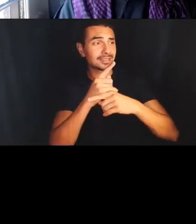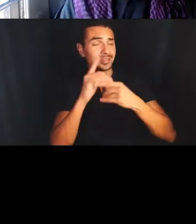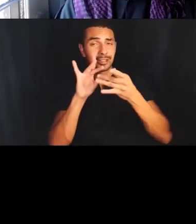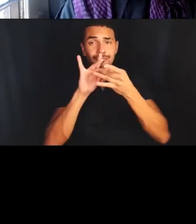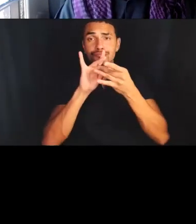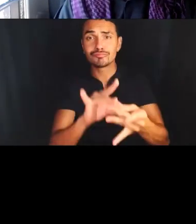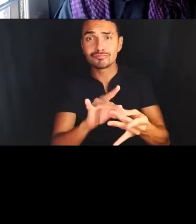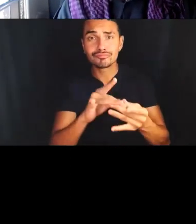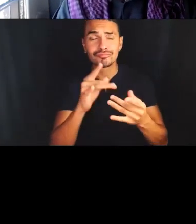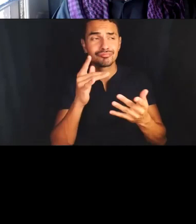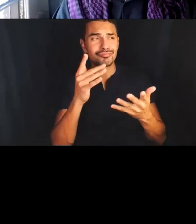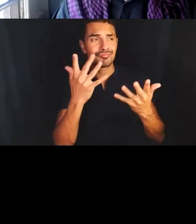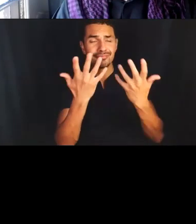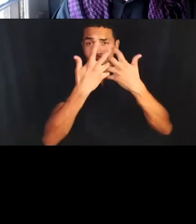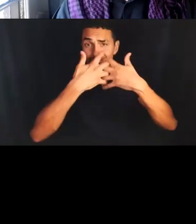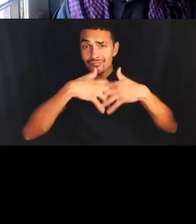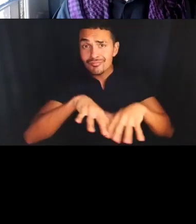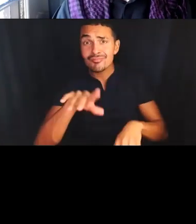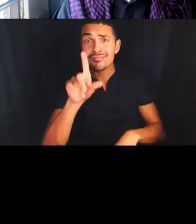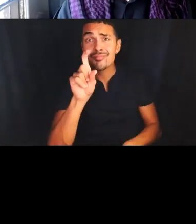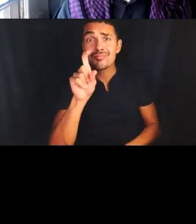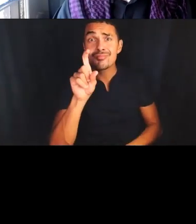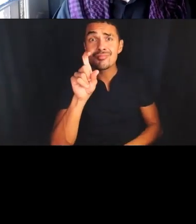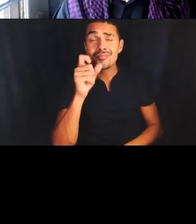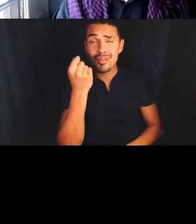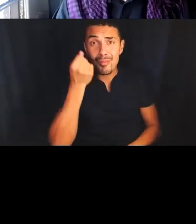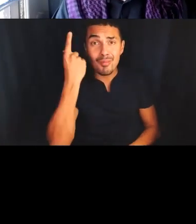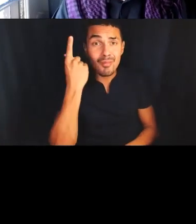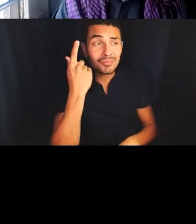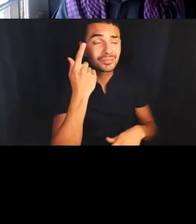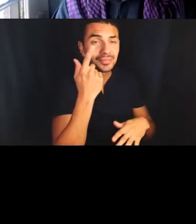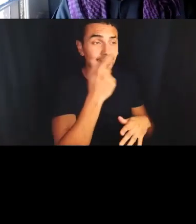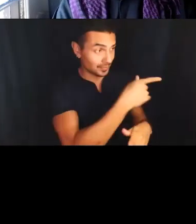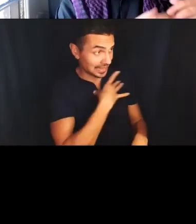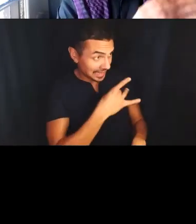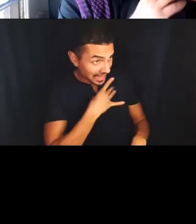make sure that OVC likes the direction that we're going with